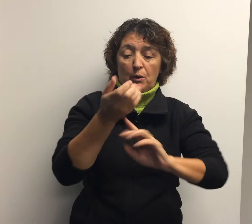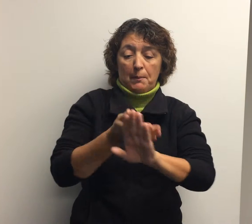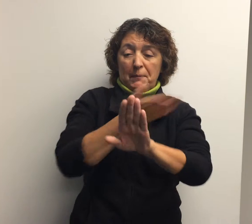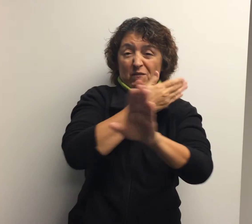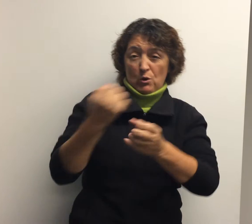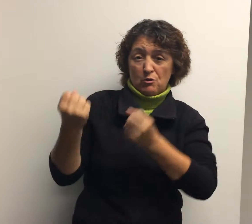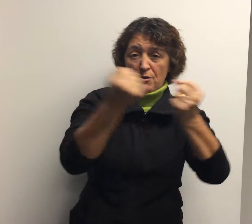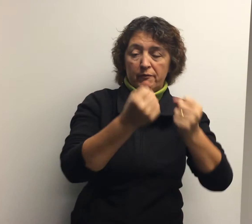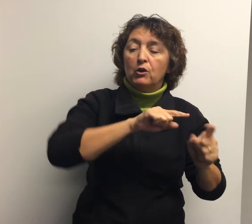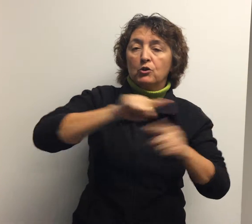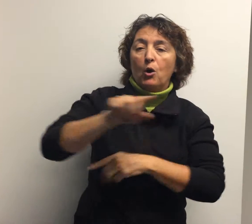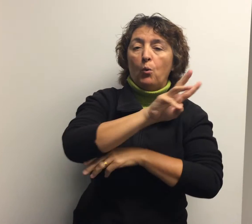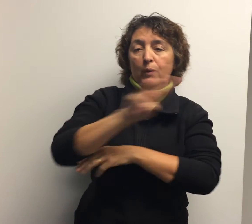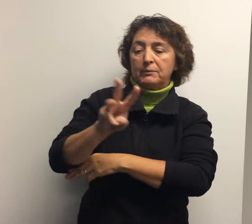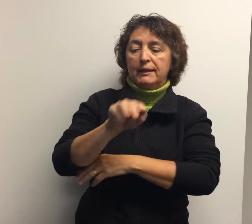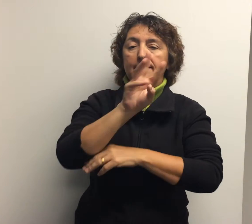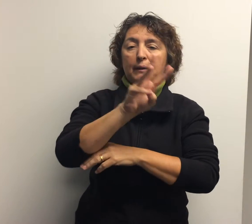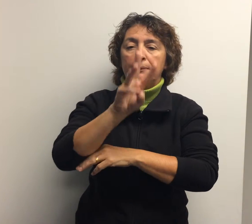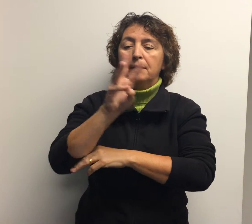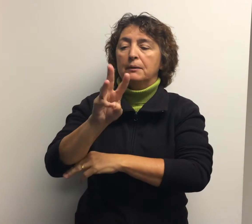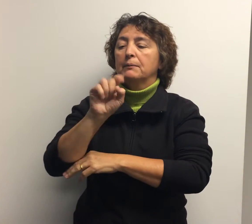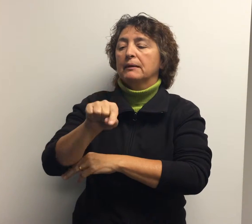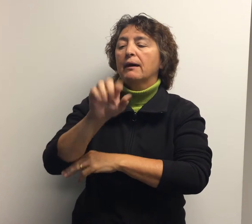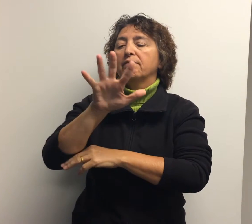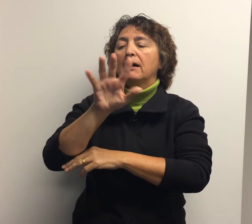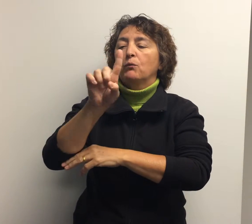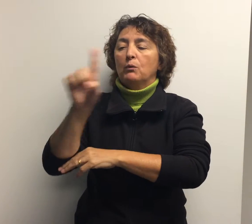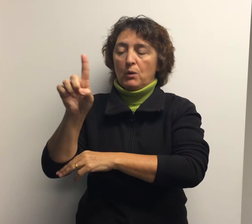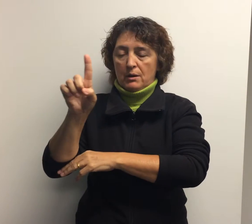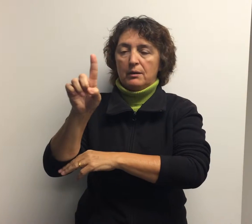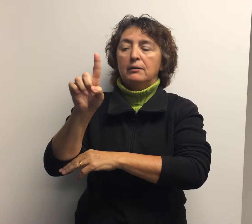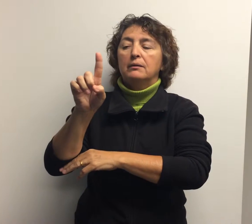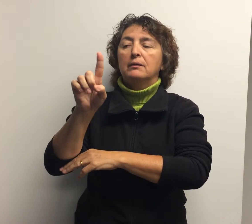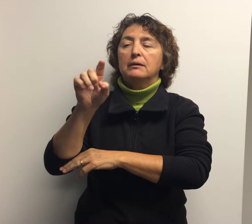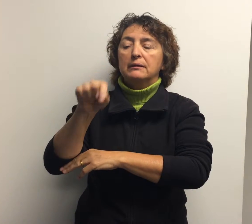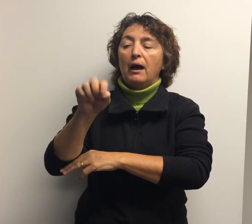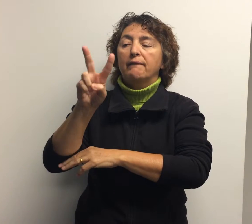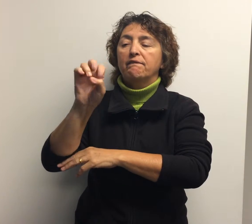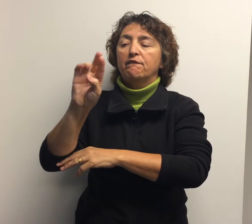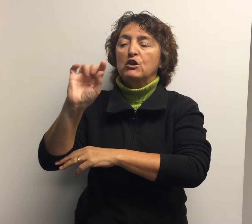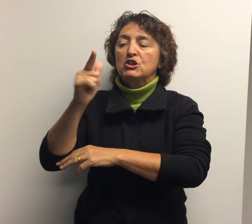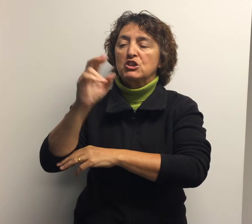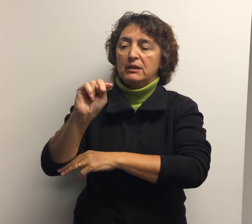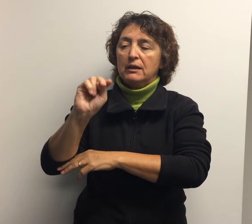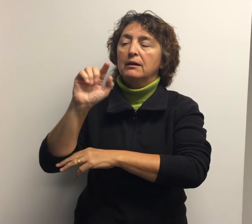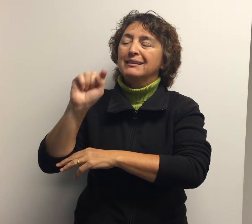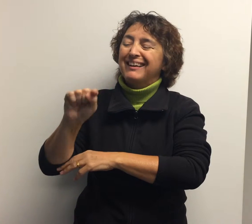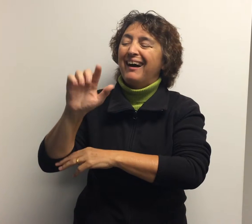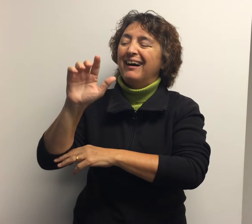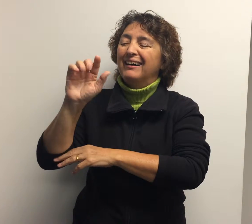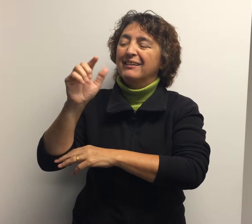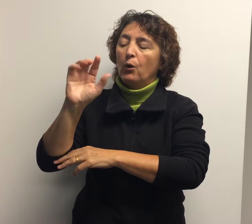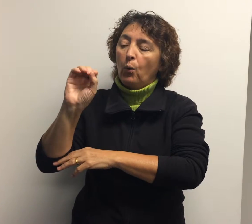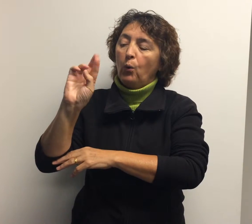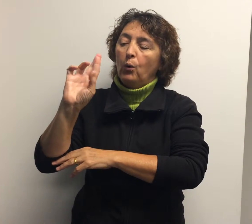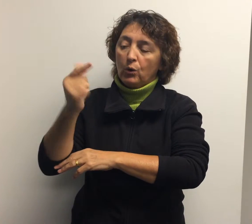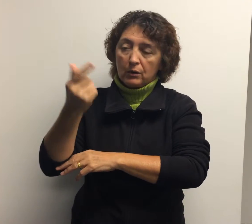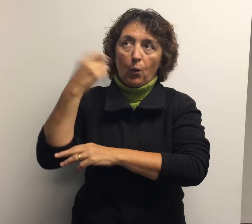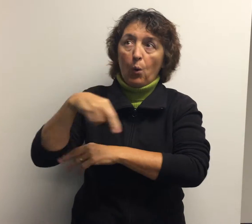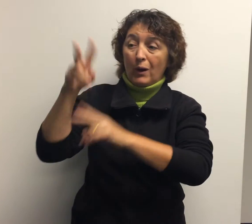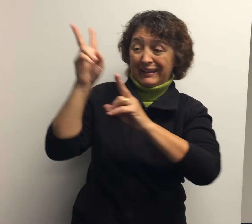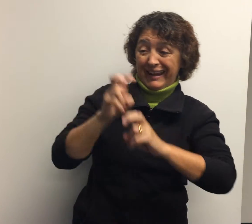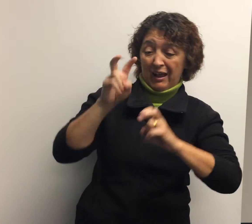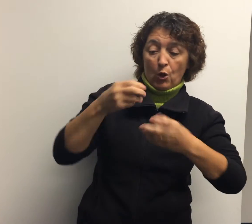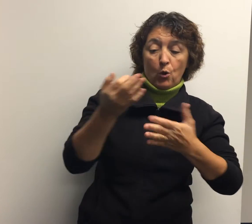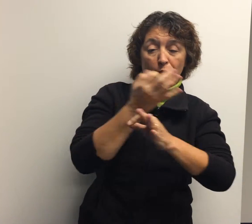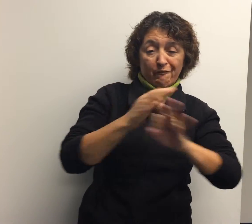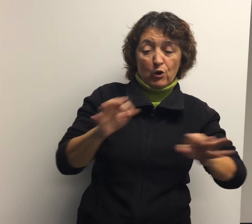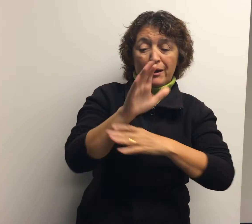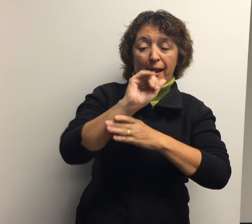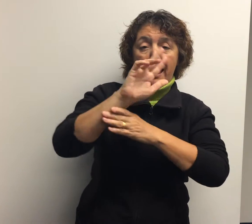Go to www.511Virginia.org or download the free mobile app VDOT 511 for real-time traffic